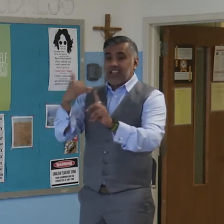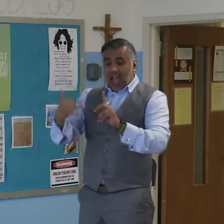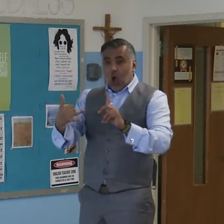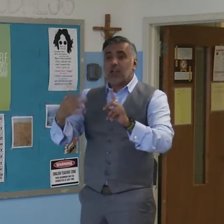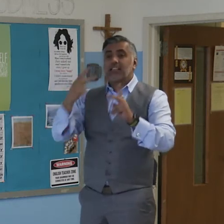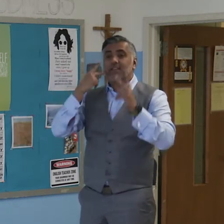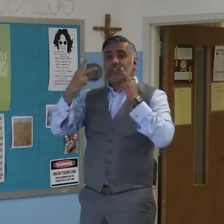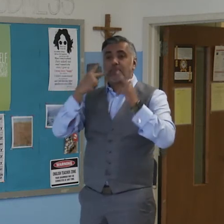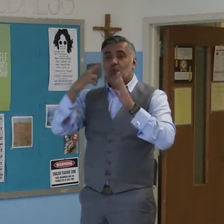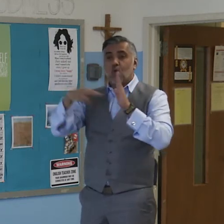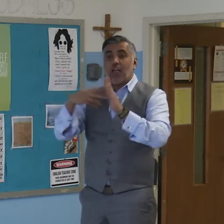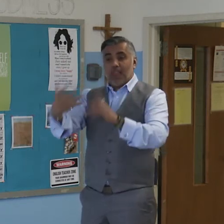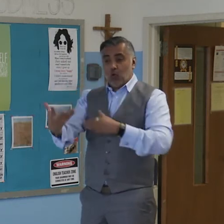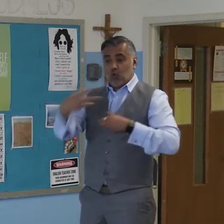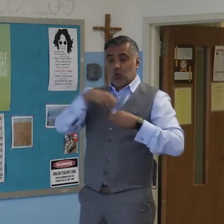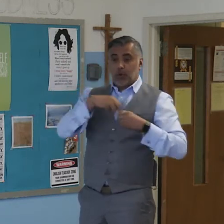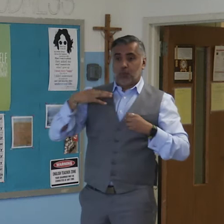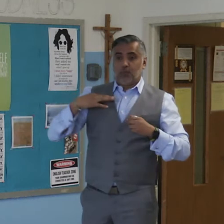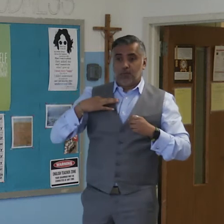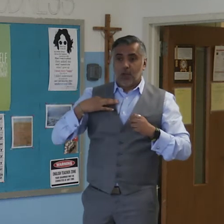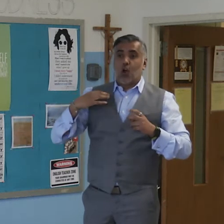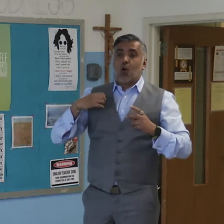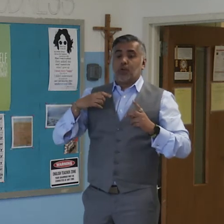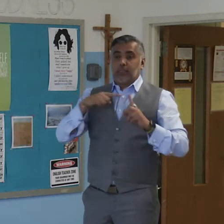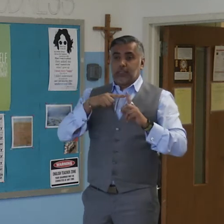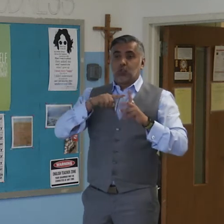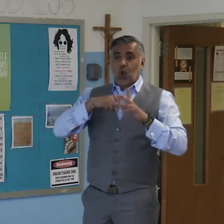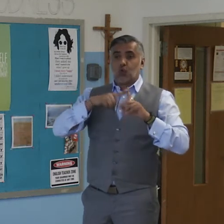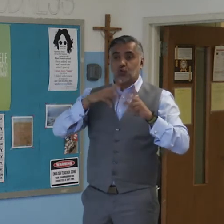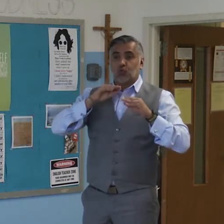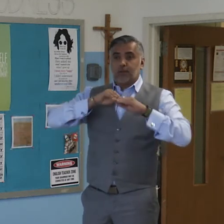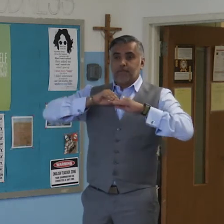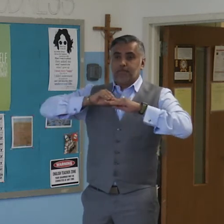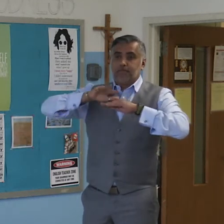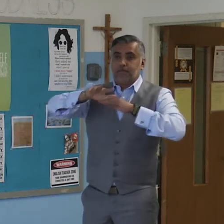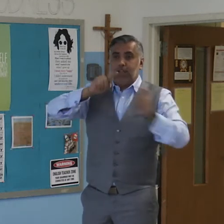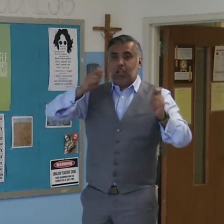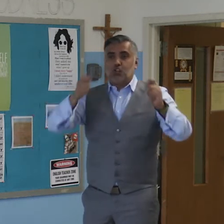as a volunteer, a minister, a staff member, it just starts to change the whole parish.